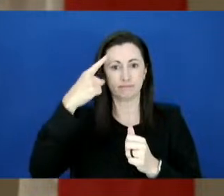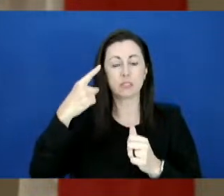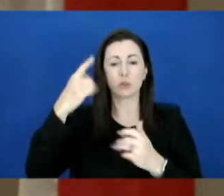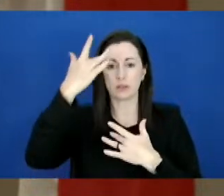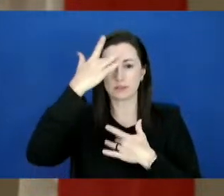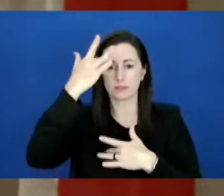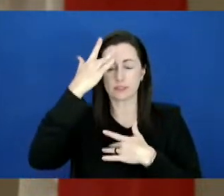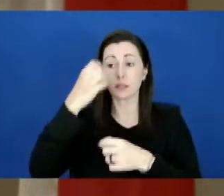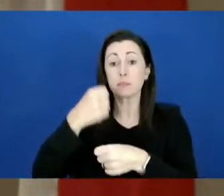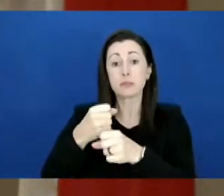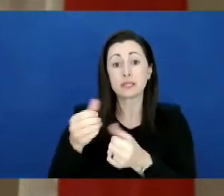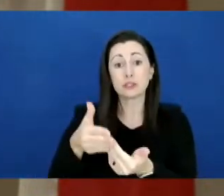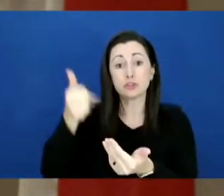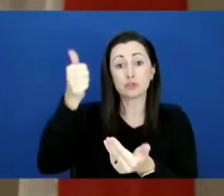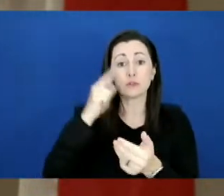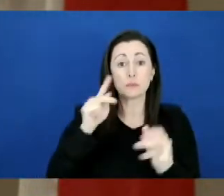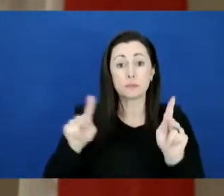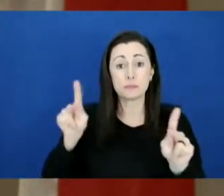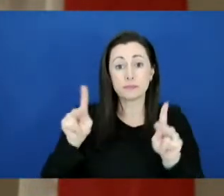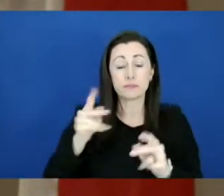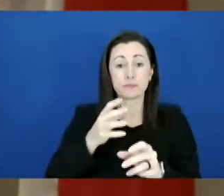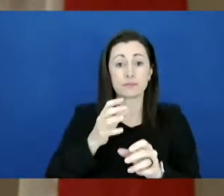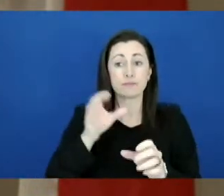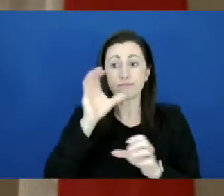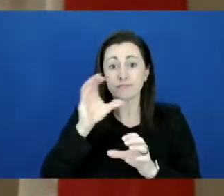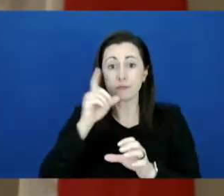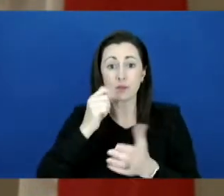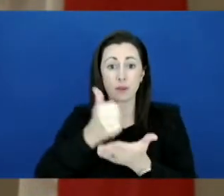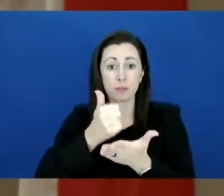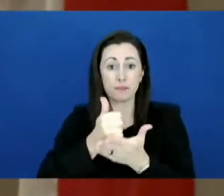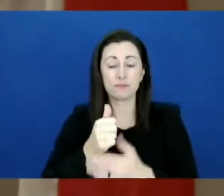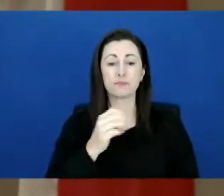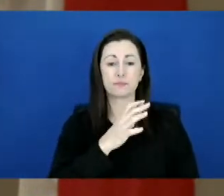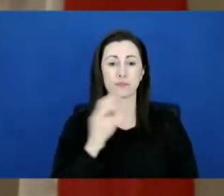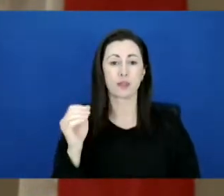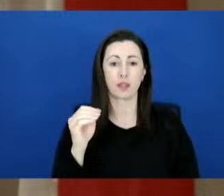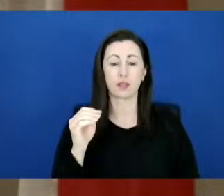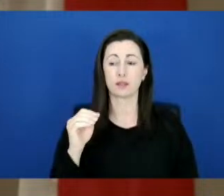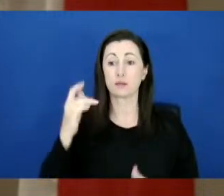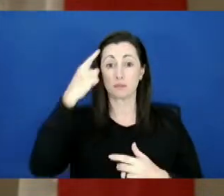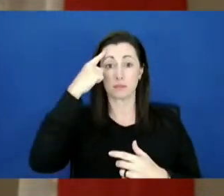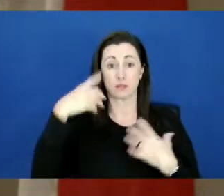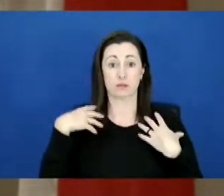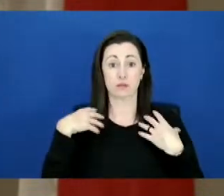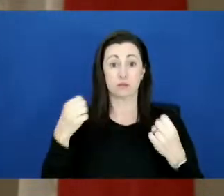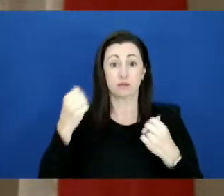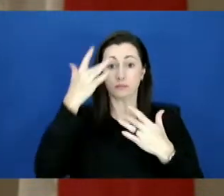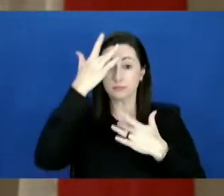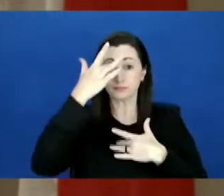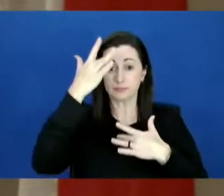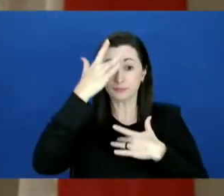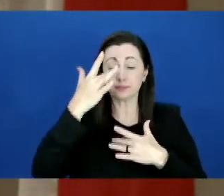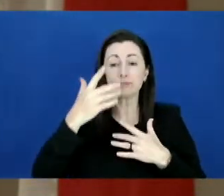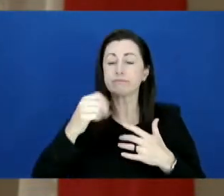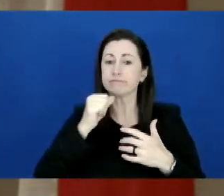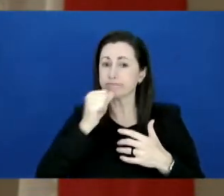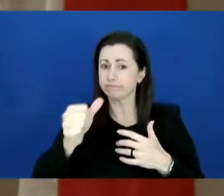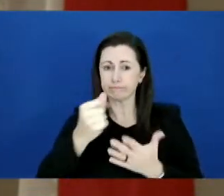PEOPLE WITH MENTAL ILLNESS, MAKING IT EASIER FOR OUR